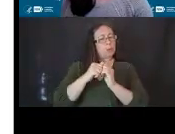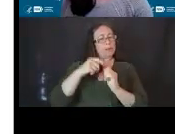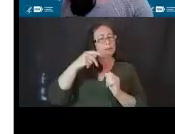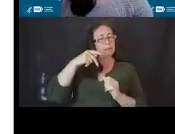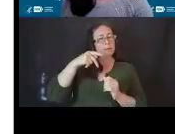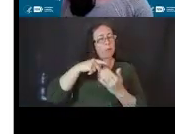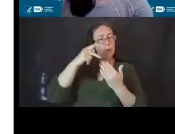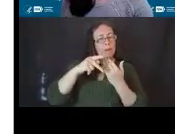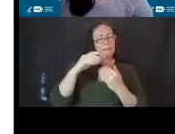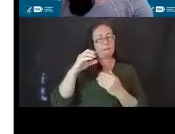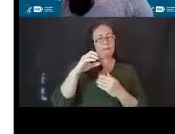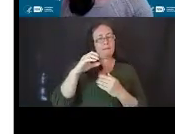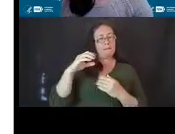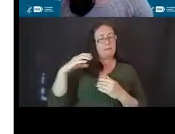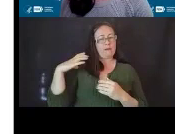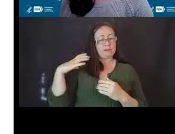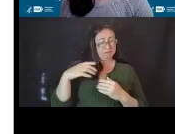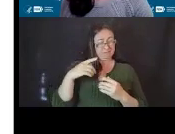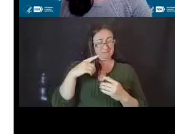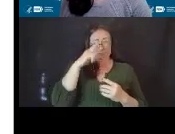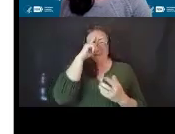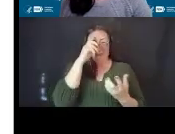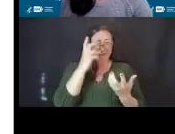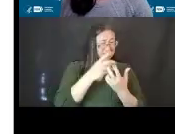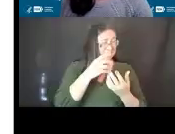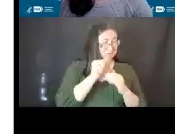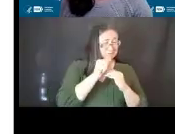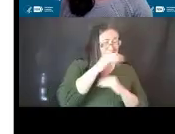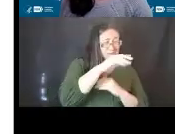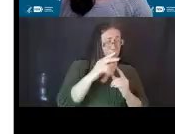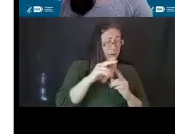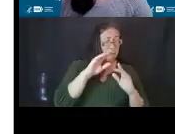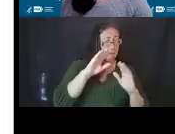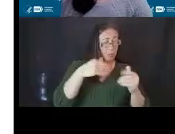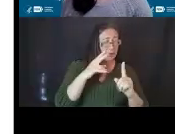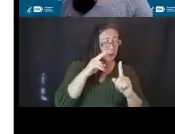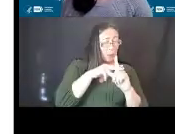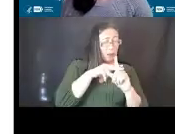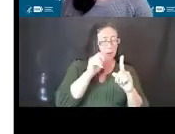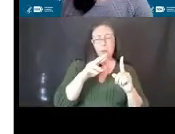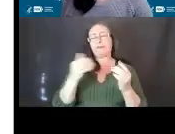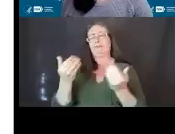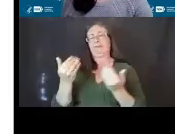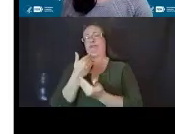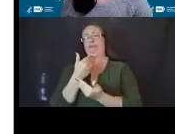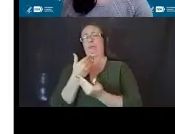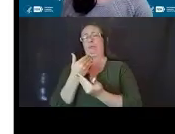Those of you who have R01s or other equivalent awards know that it's really important to have